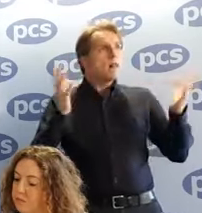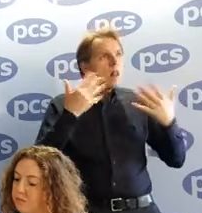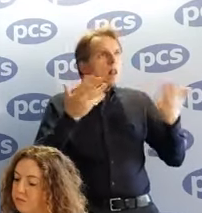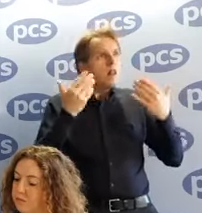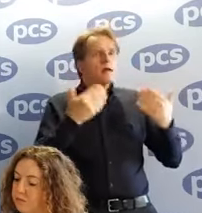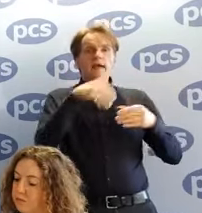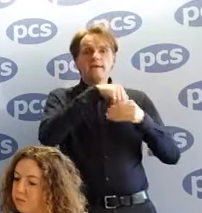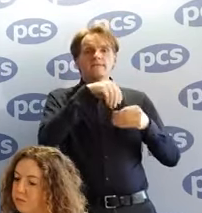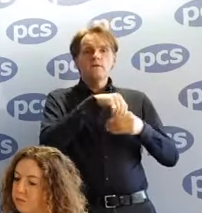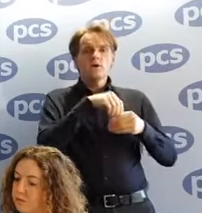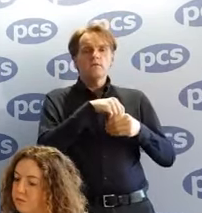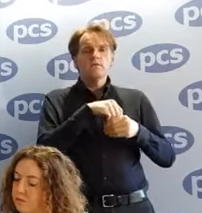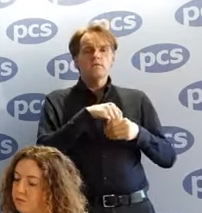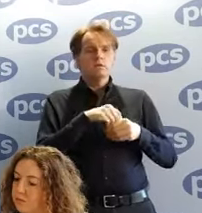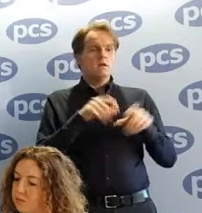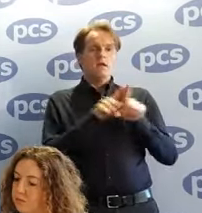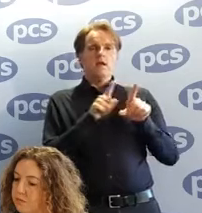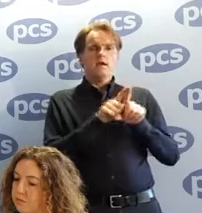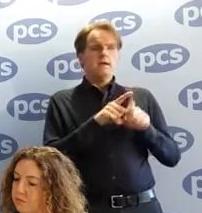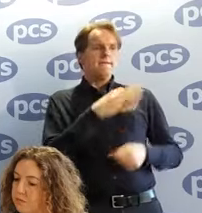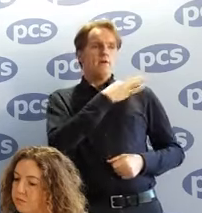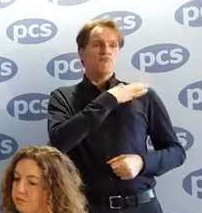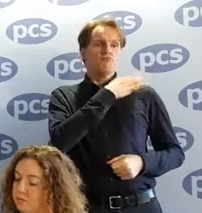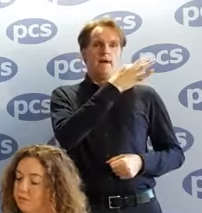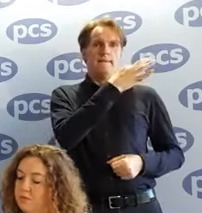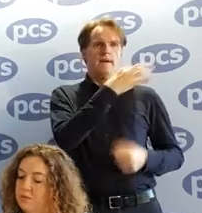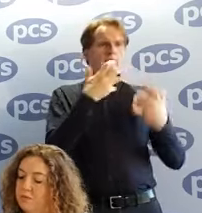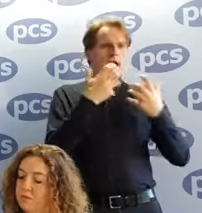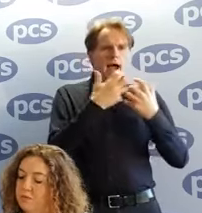at the moment in the workplace, how is union going to approach getting that